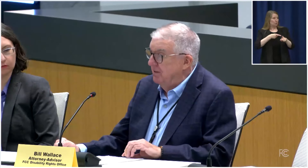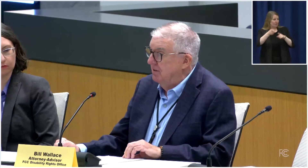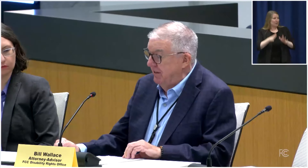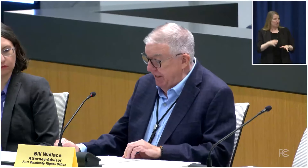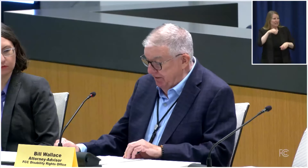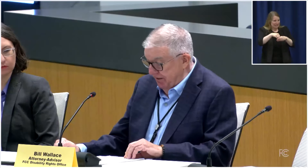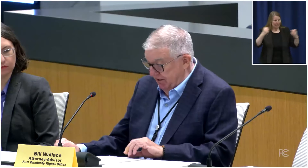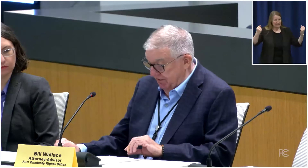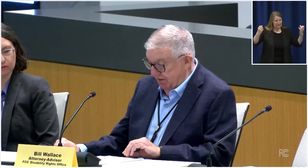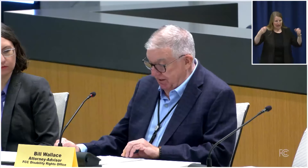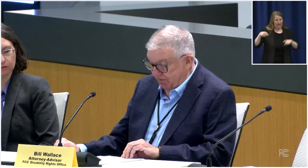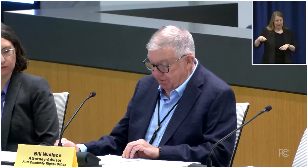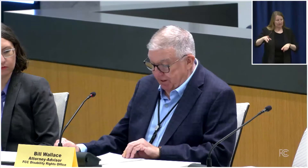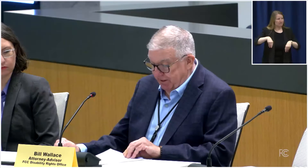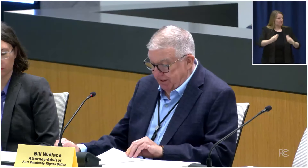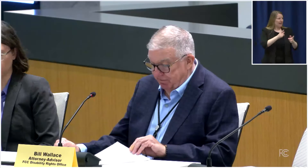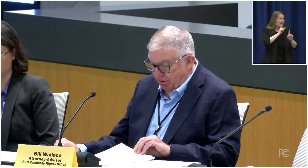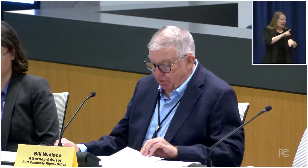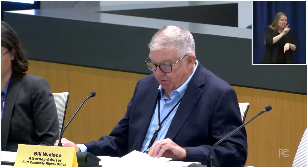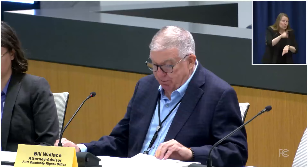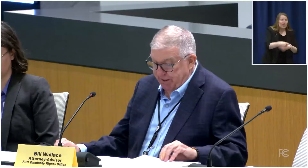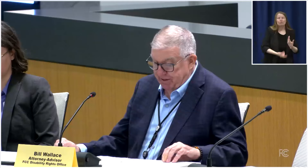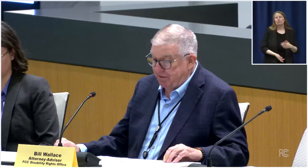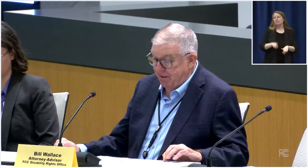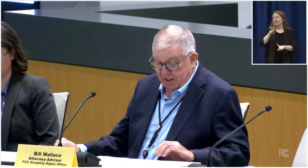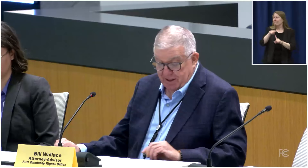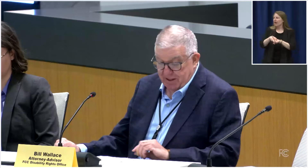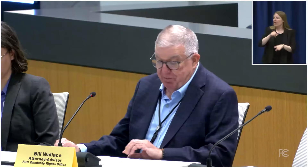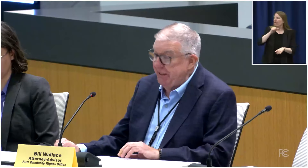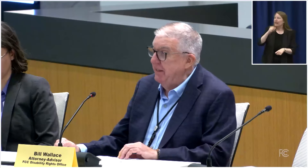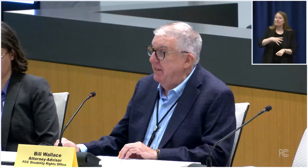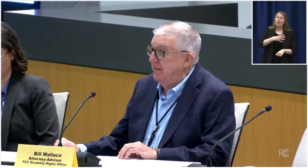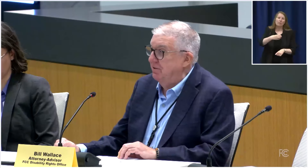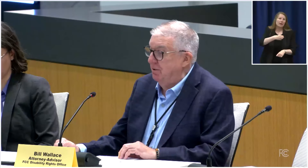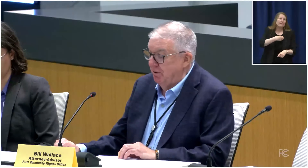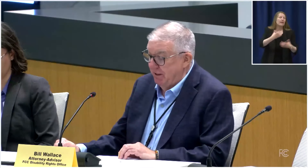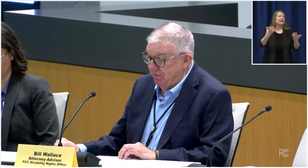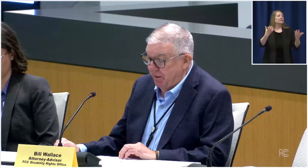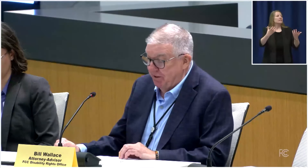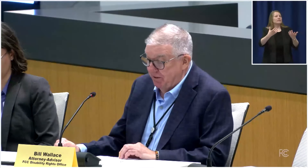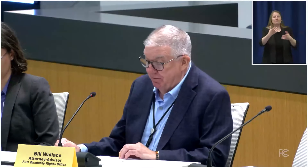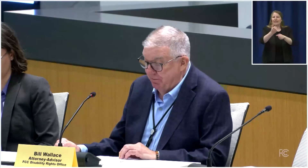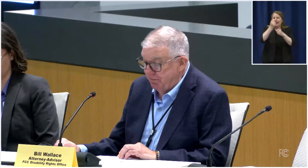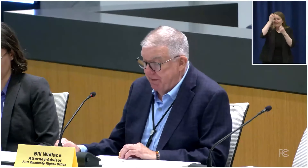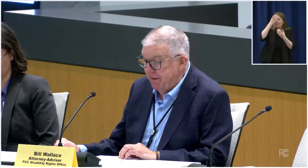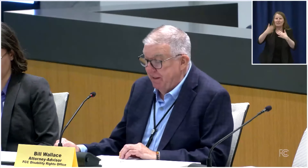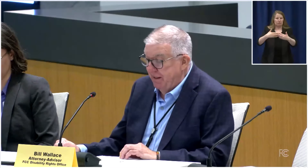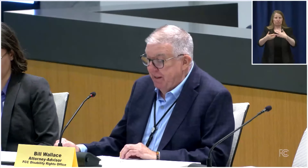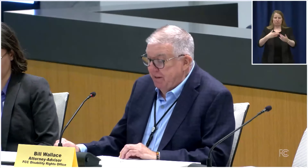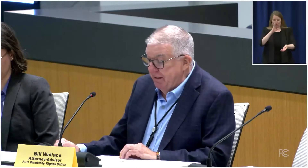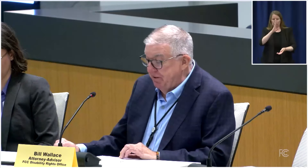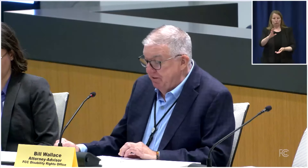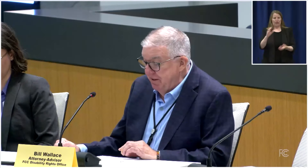FOR THE LAST 10 YEARS THE FCC'S ASL CONSUMER SUPPORT LINE HAS ALLOWED DEAF AND HARD-OF-HEARING CONSUMERS TO